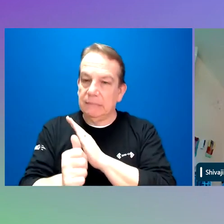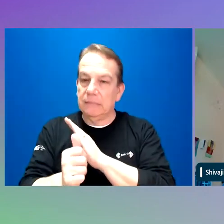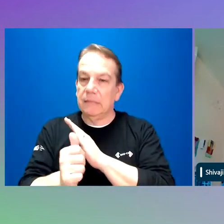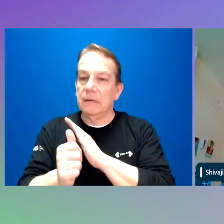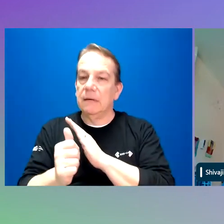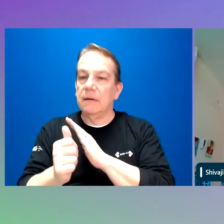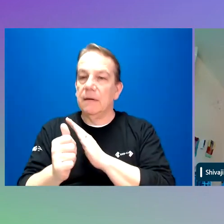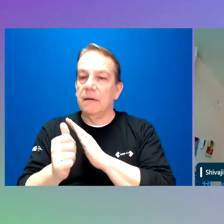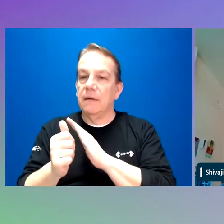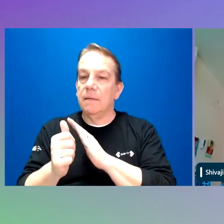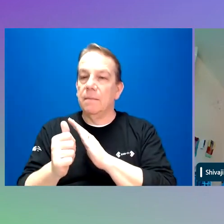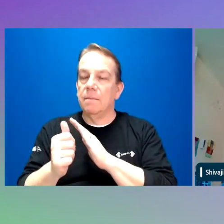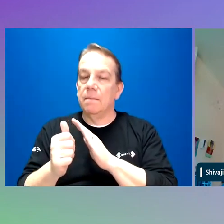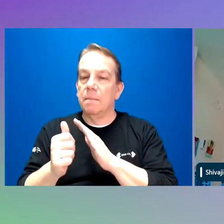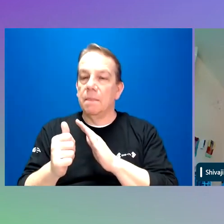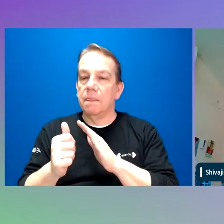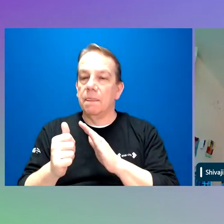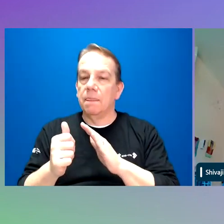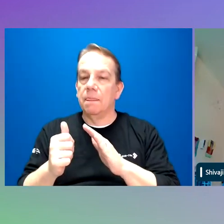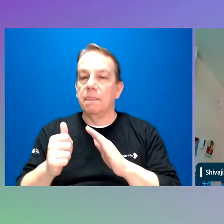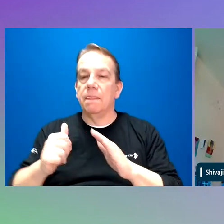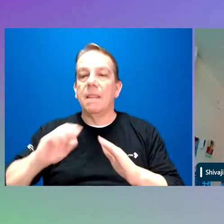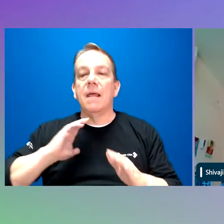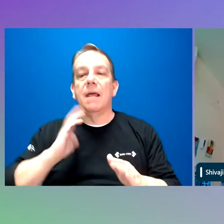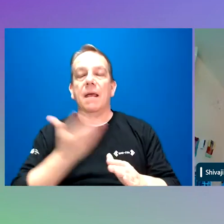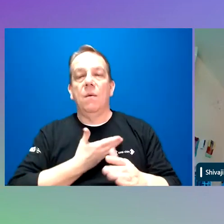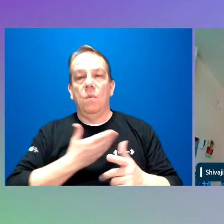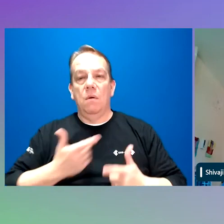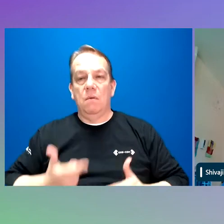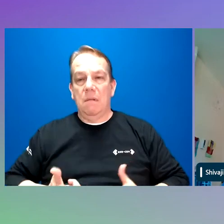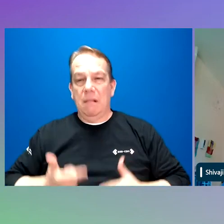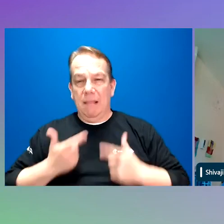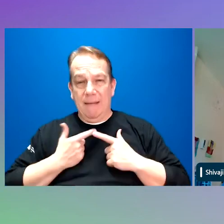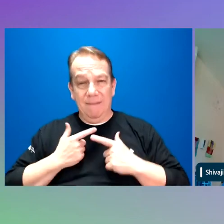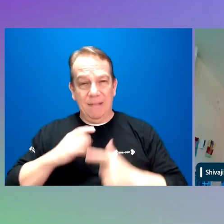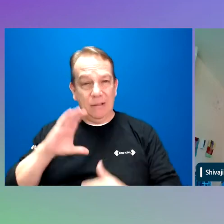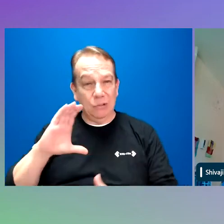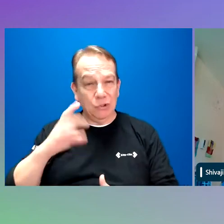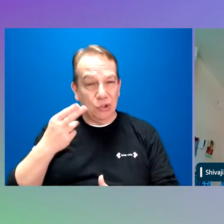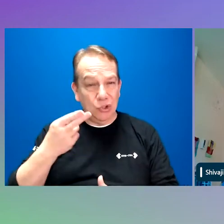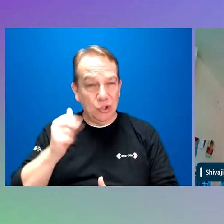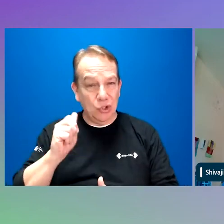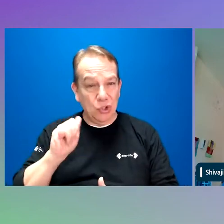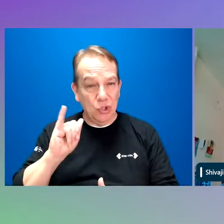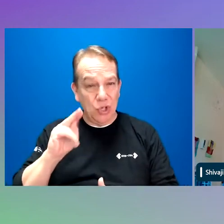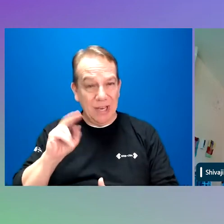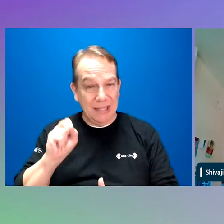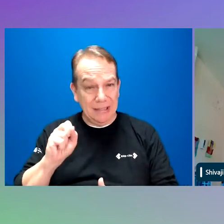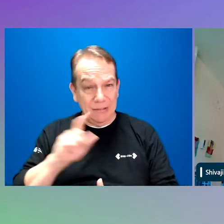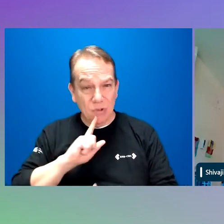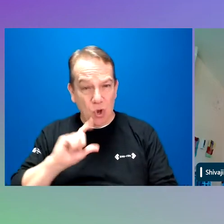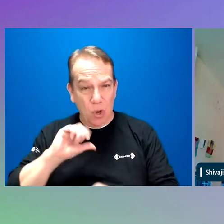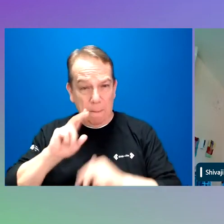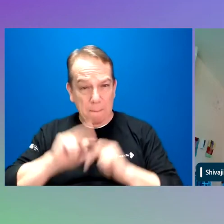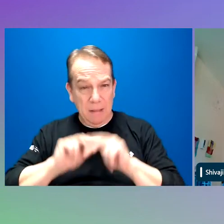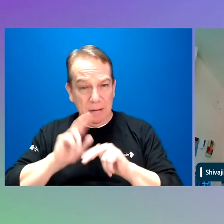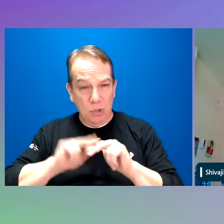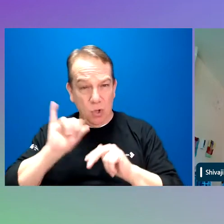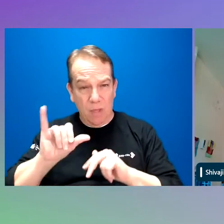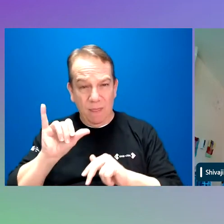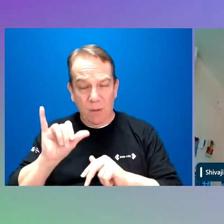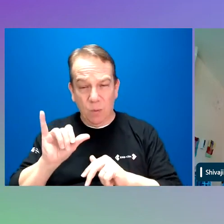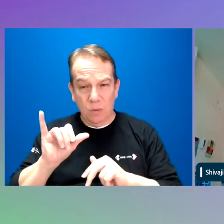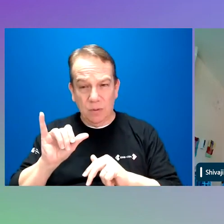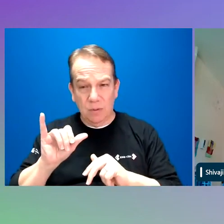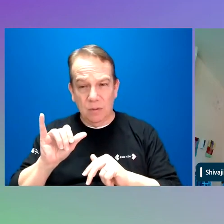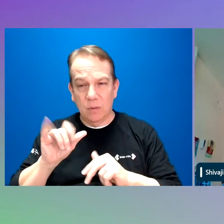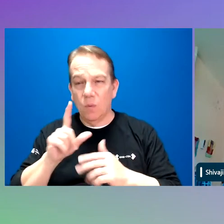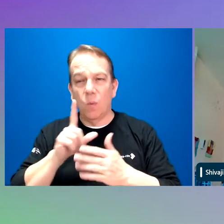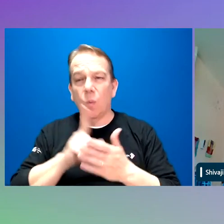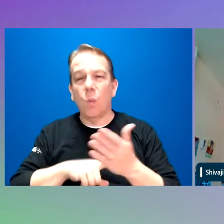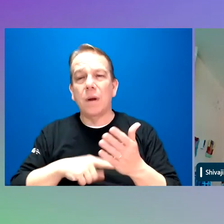those, um. Um and what is the